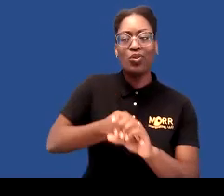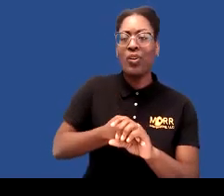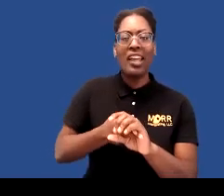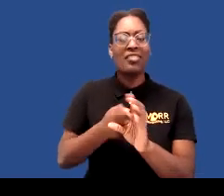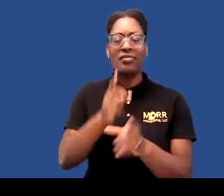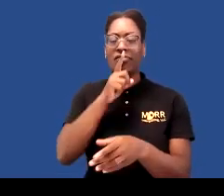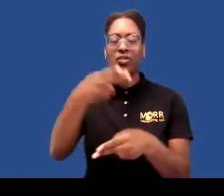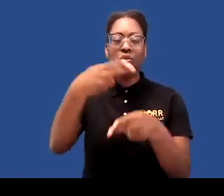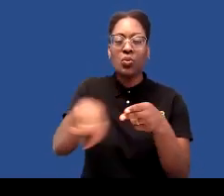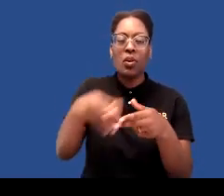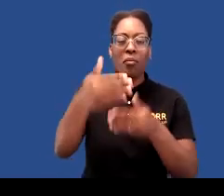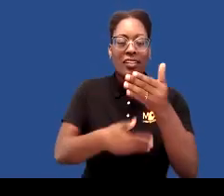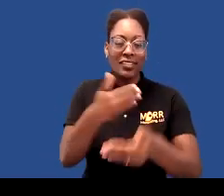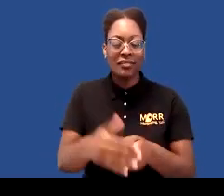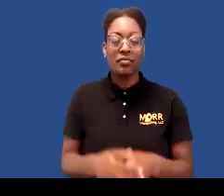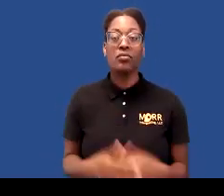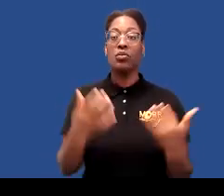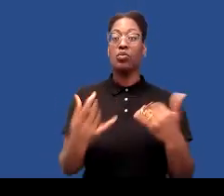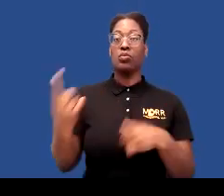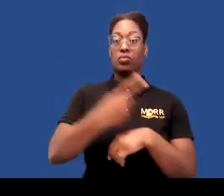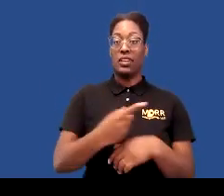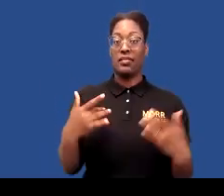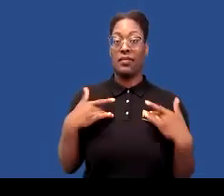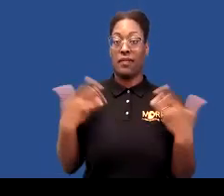The event was free today, and if you found it helpful, we hope that you'll also donate.